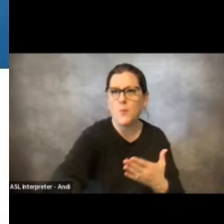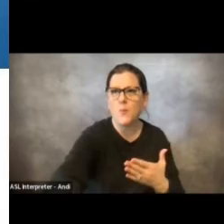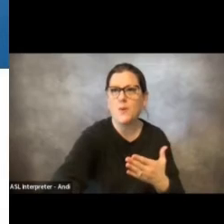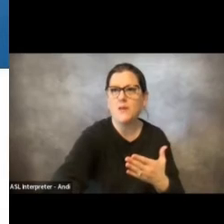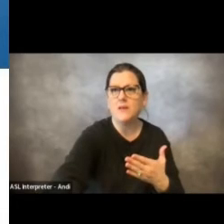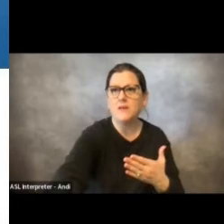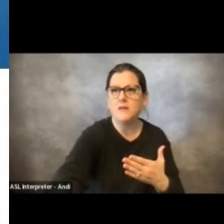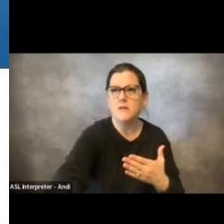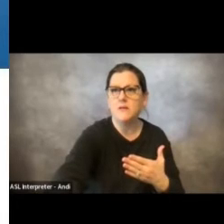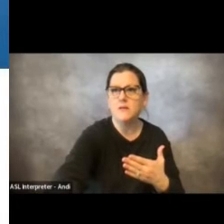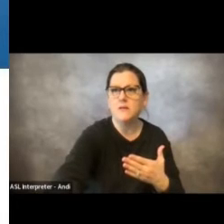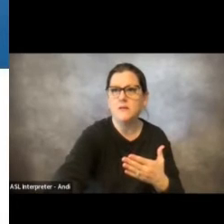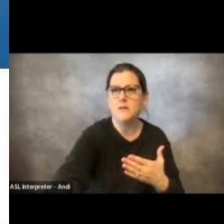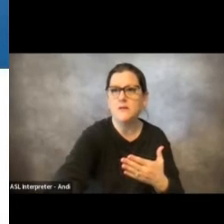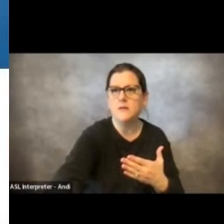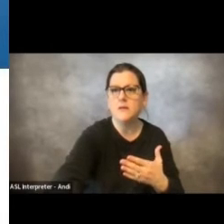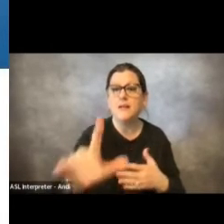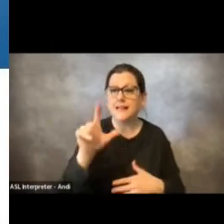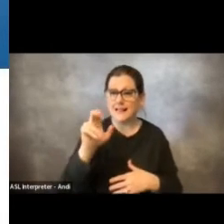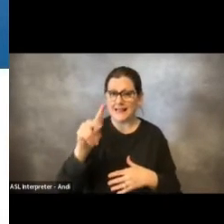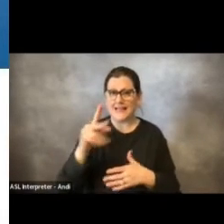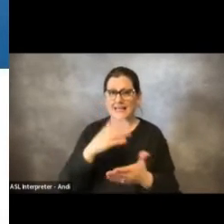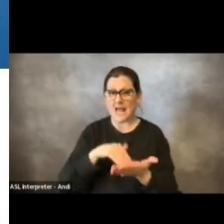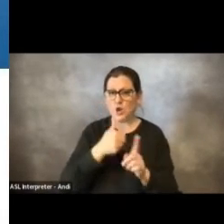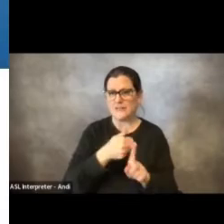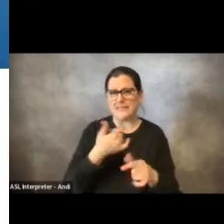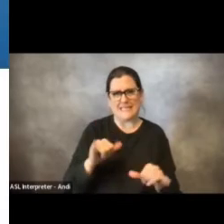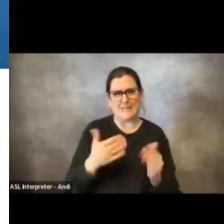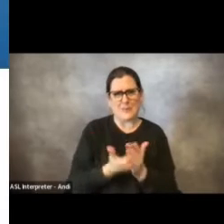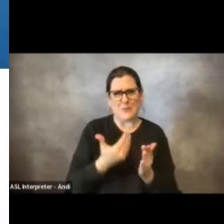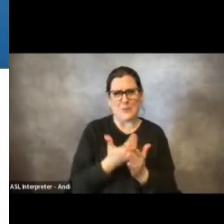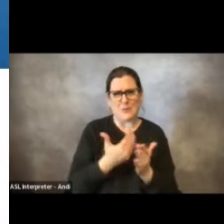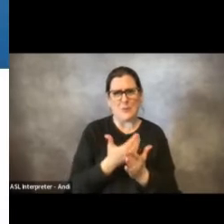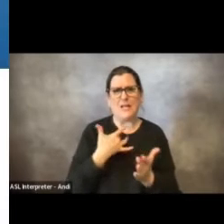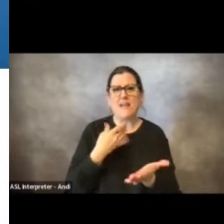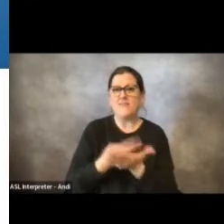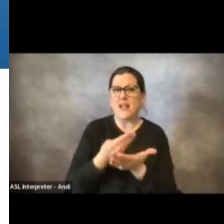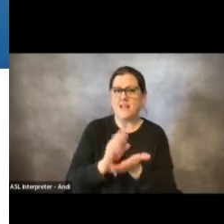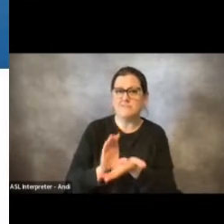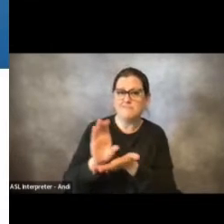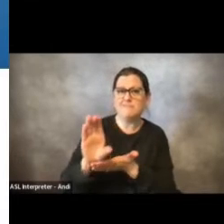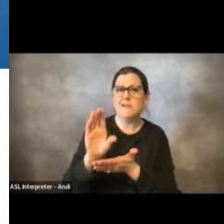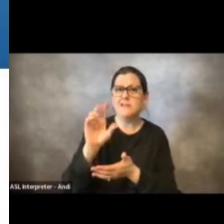And this, the LINK Center is still fairly new, it was funded in September of 2022, by the